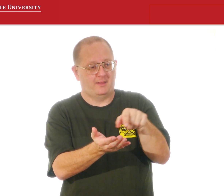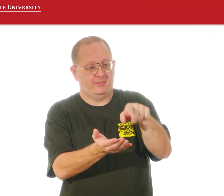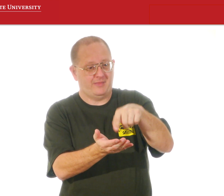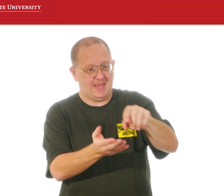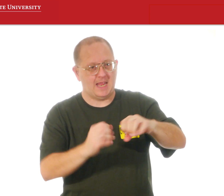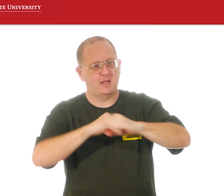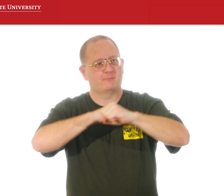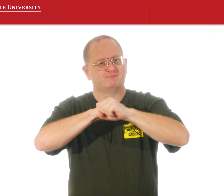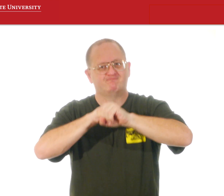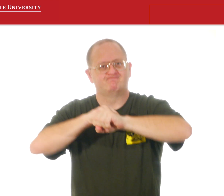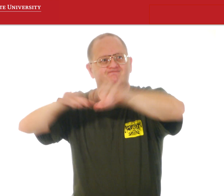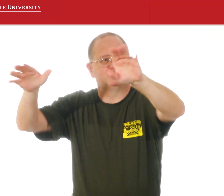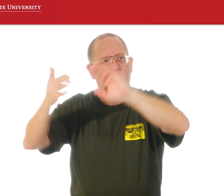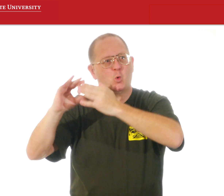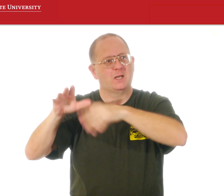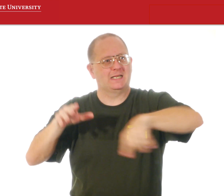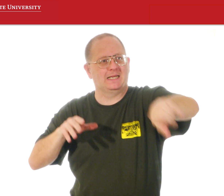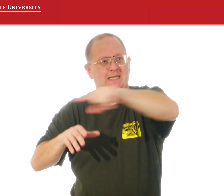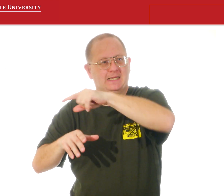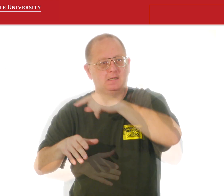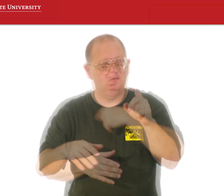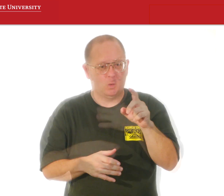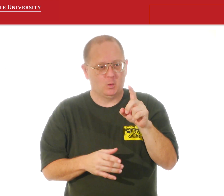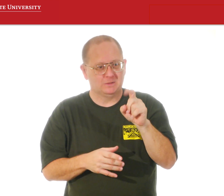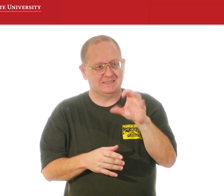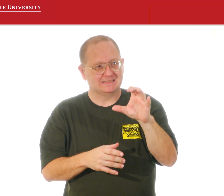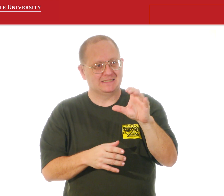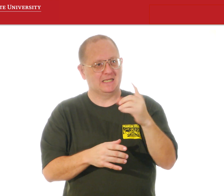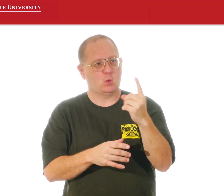They wanted to get this information out to the broader community.